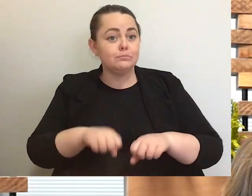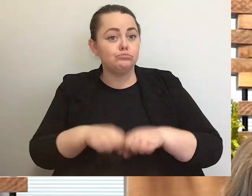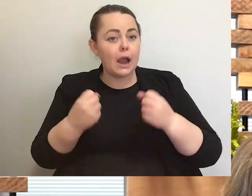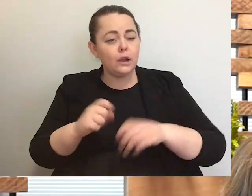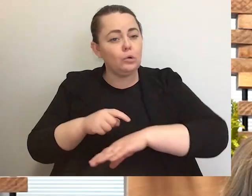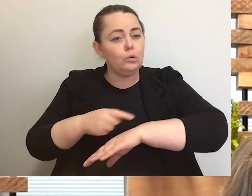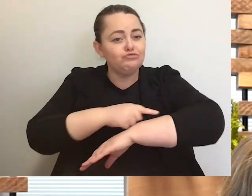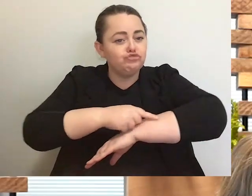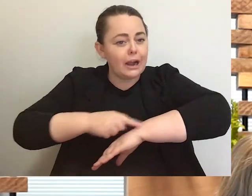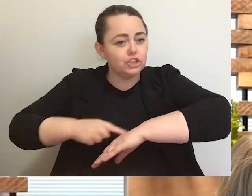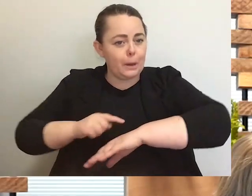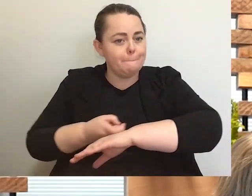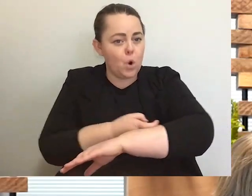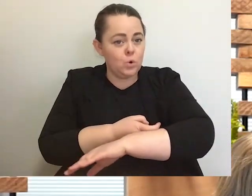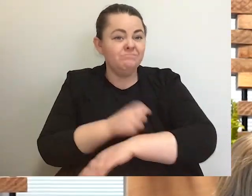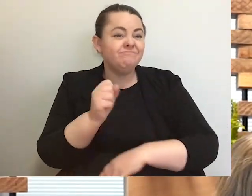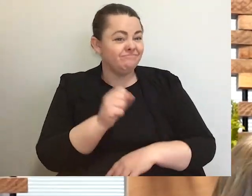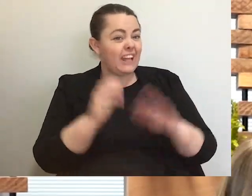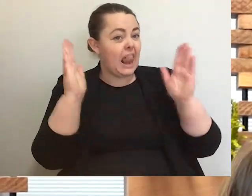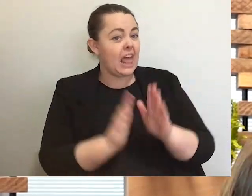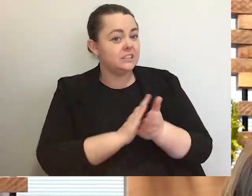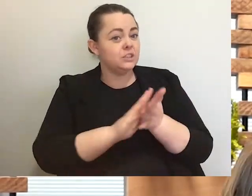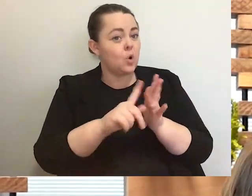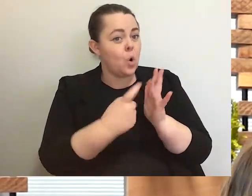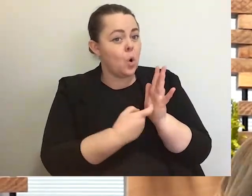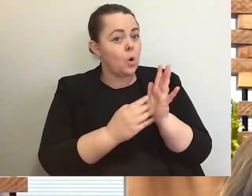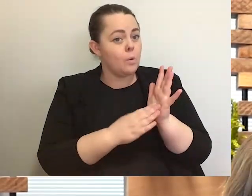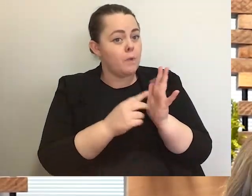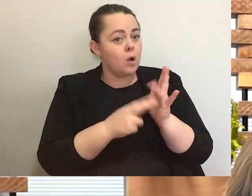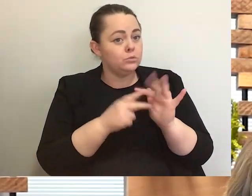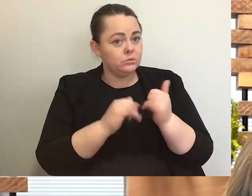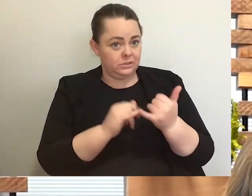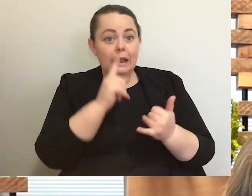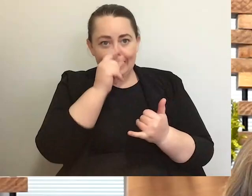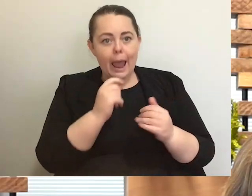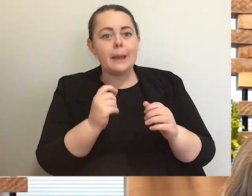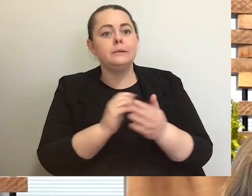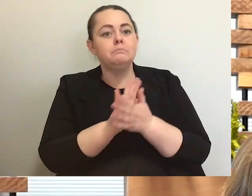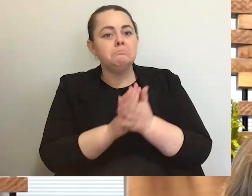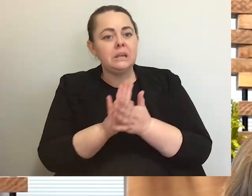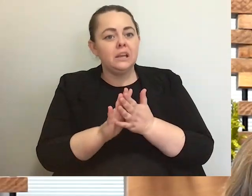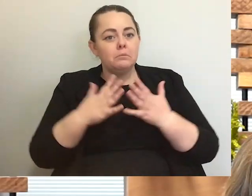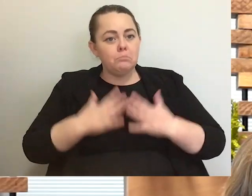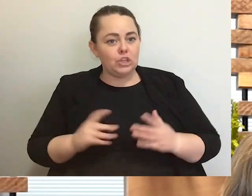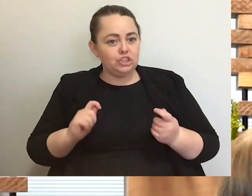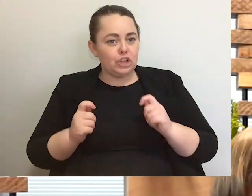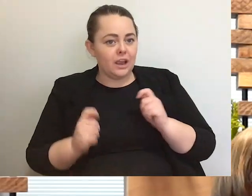and progesterone can mean that there are changes and this can lead to thinning bones, which is called osteoporosis.